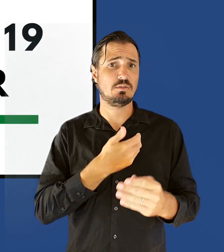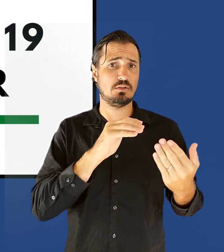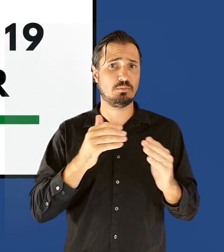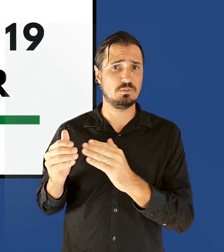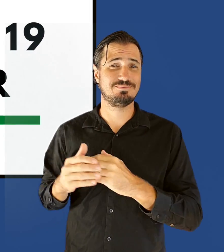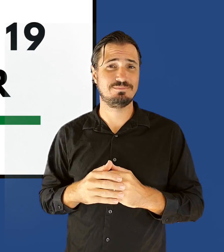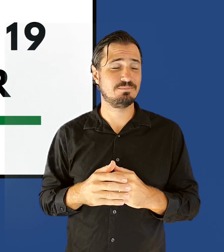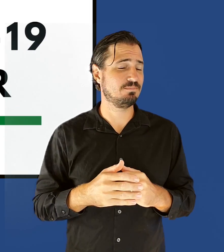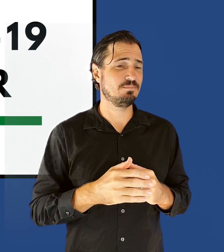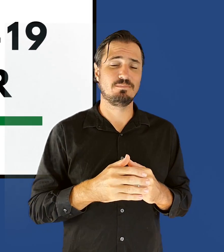Thank you Dr. Berreman.